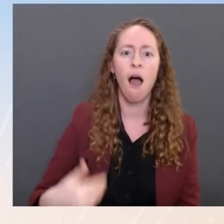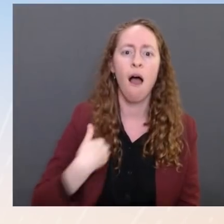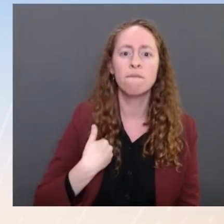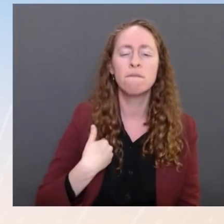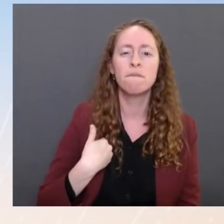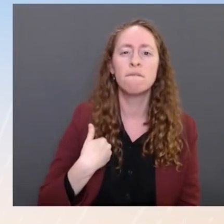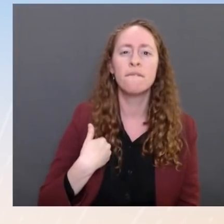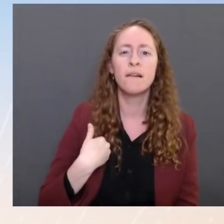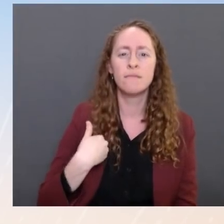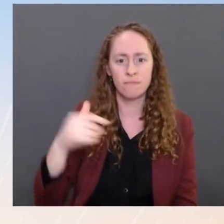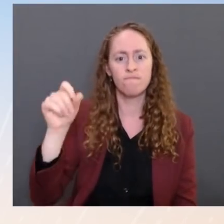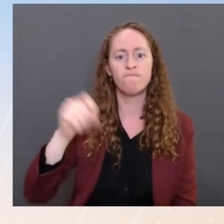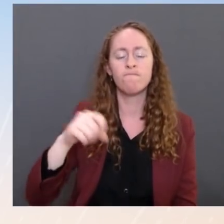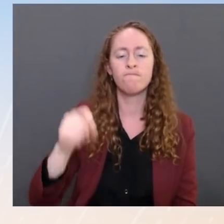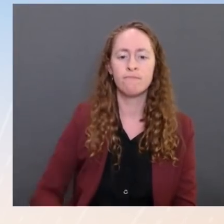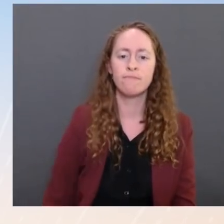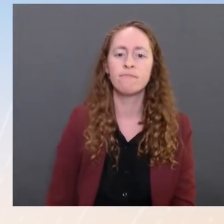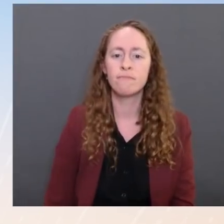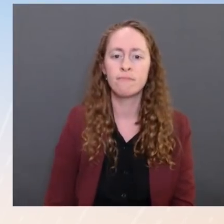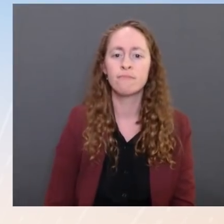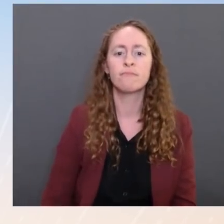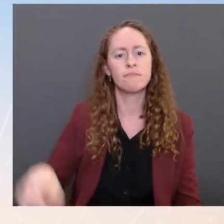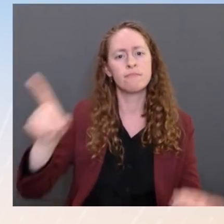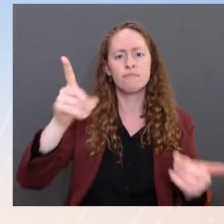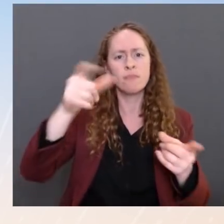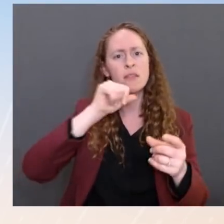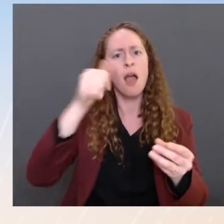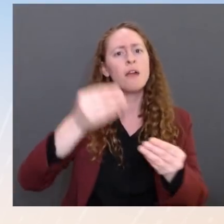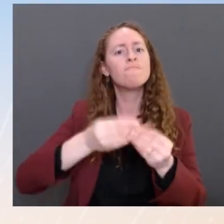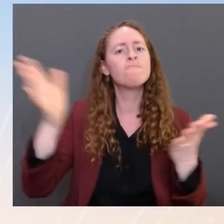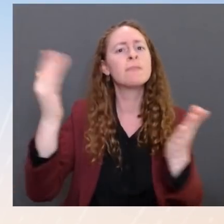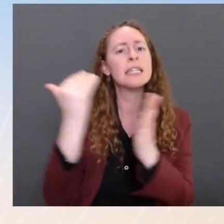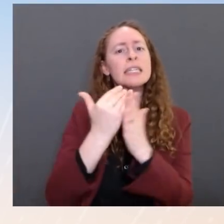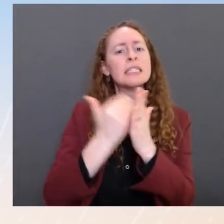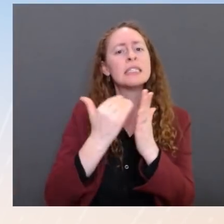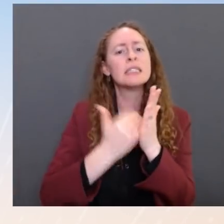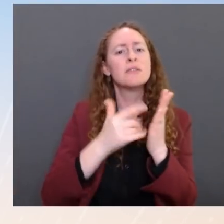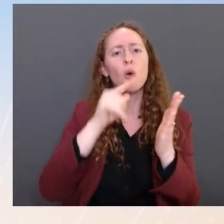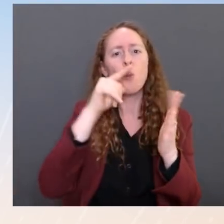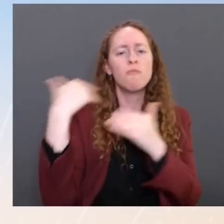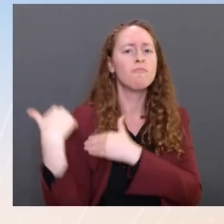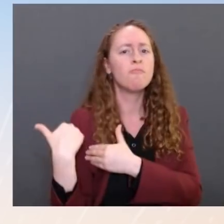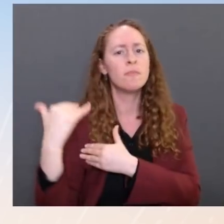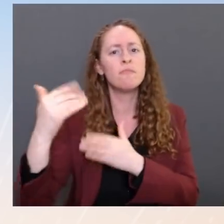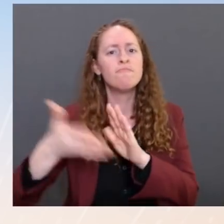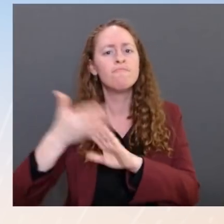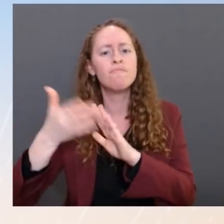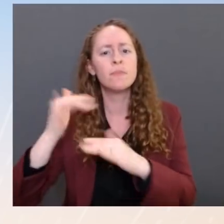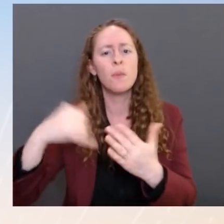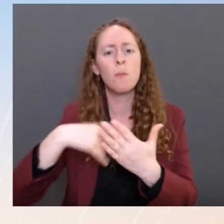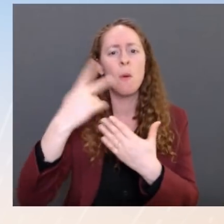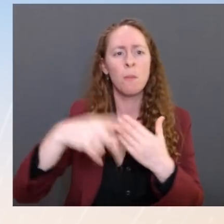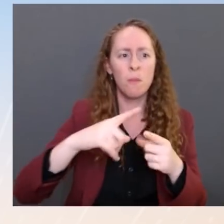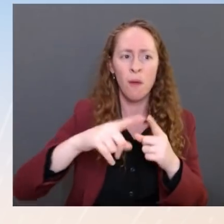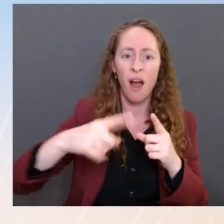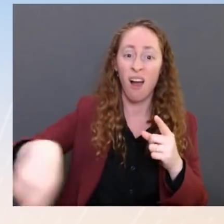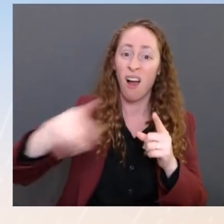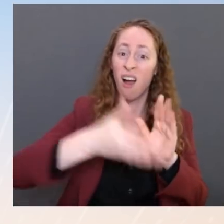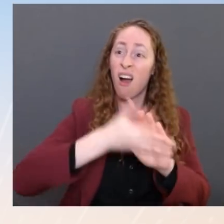can say if any taxpayer dollars paid for these crack pipes. Ms. Psaki: No federal funding has gone to it. The Press: And is there any oversight to ensure